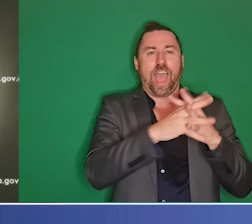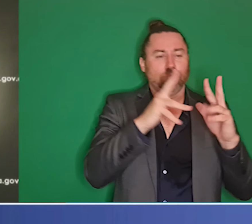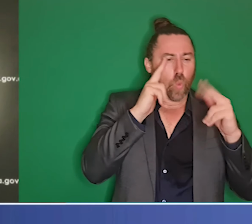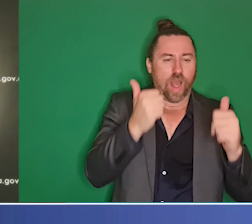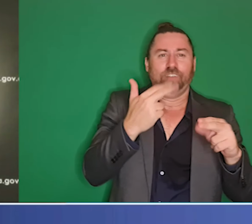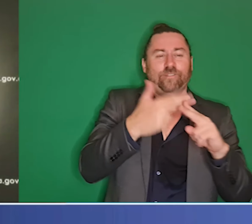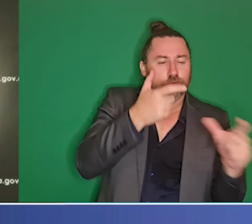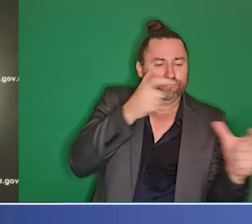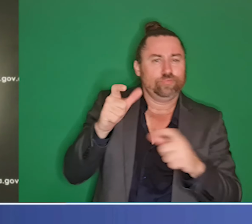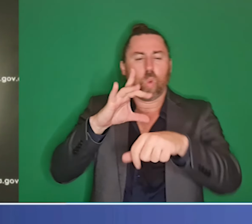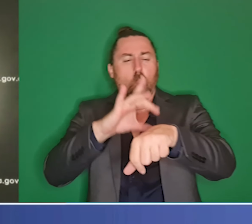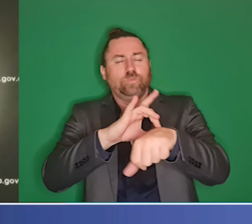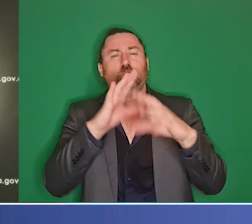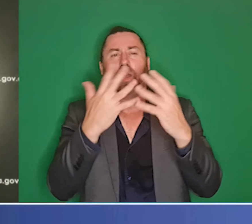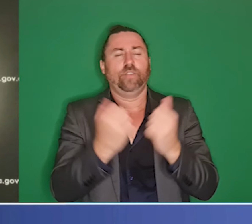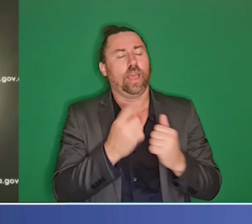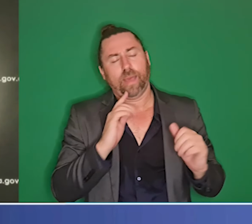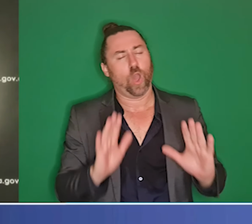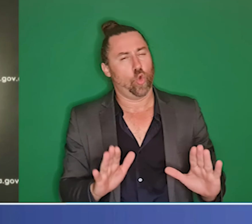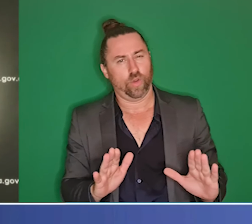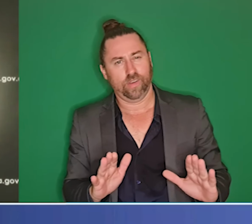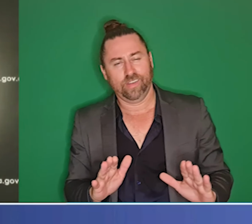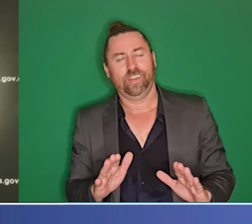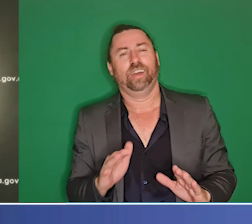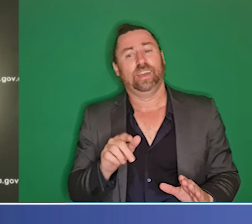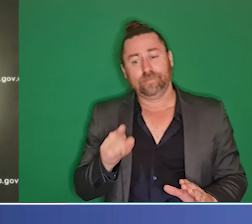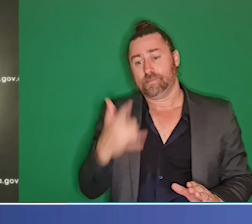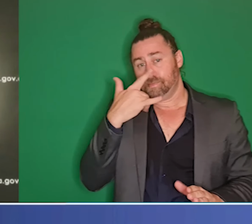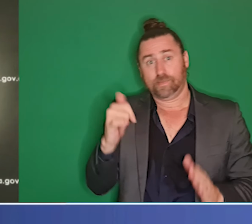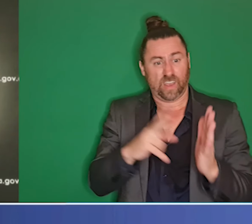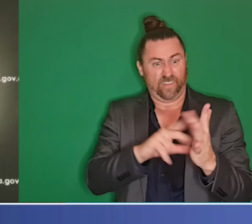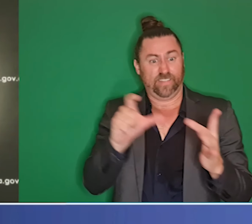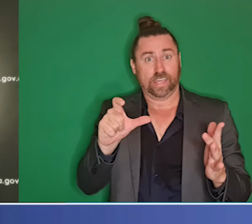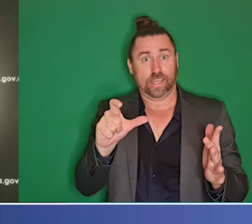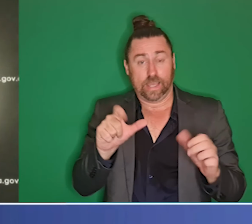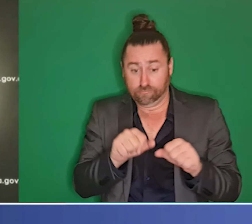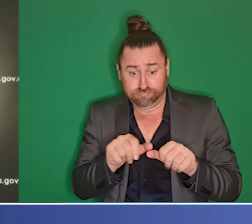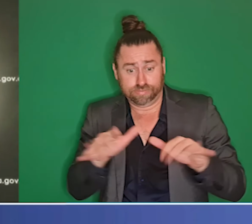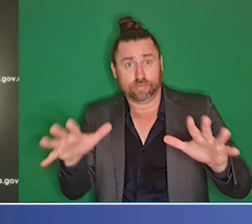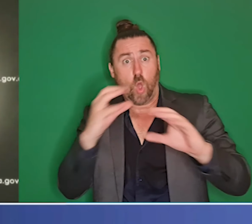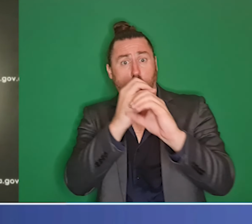But it's a response to the fact that they have a significant Omicron wave.